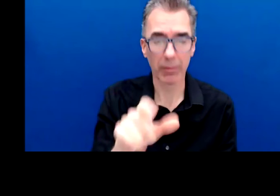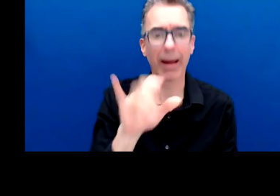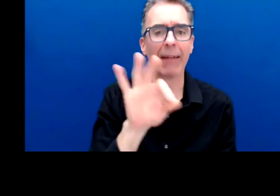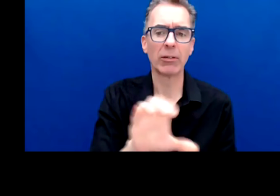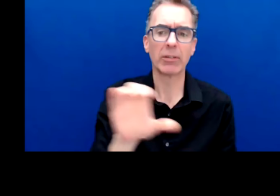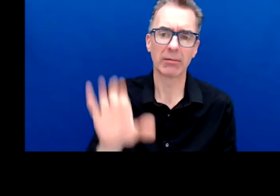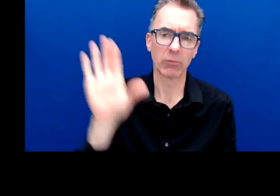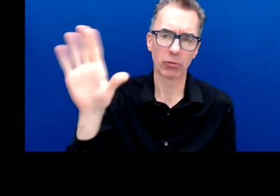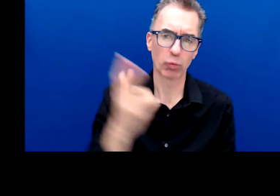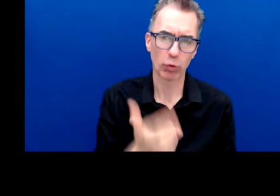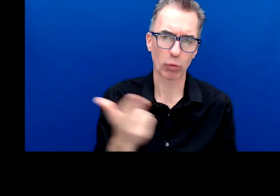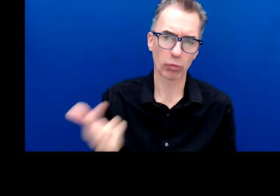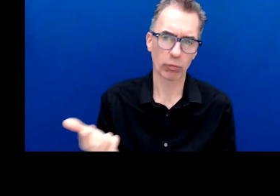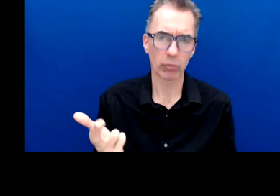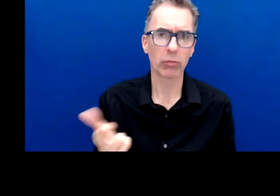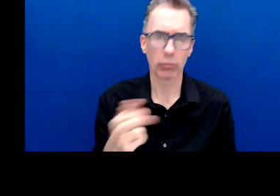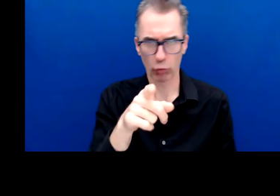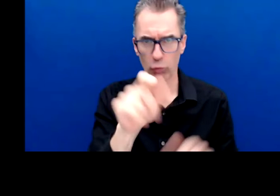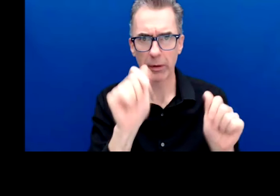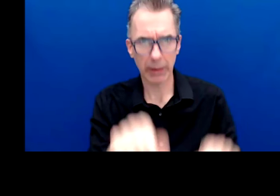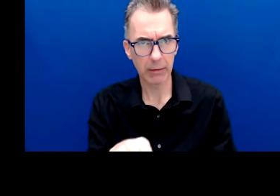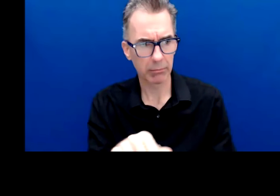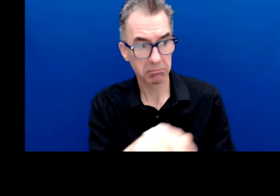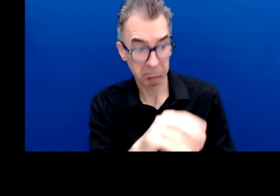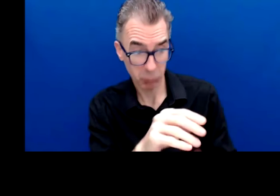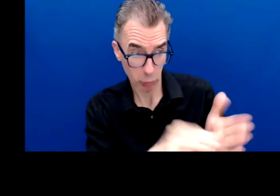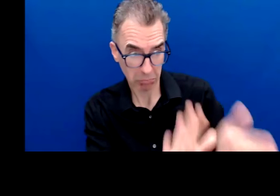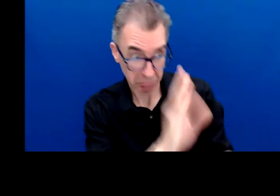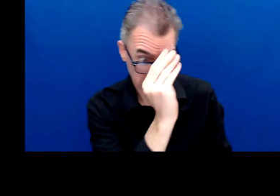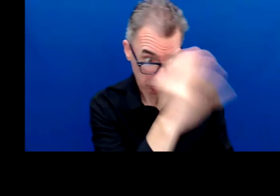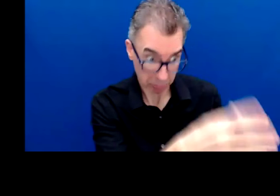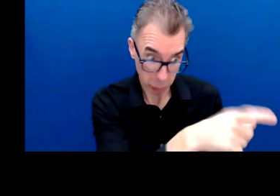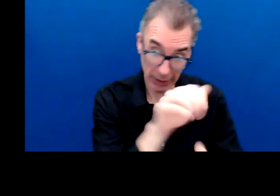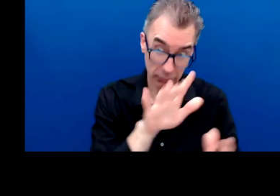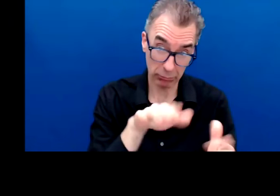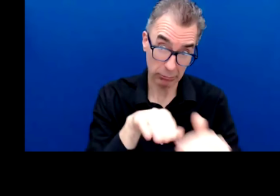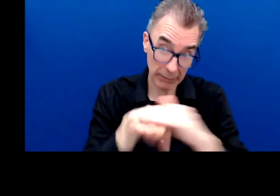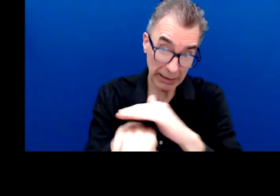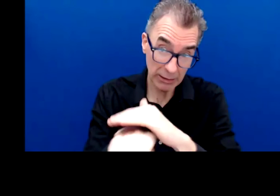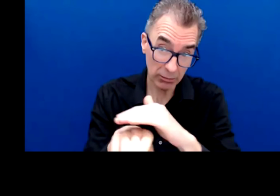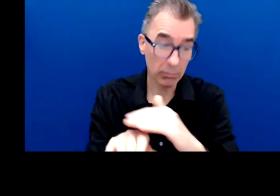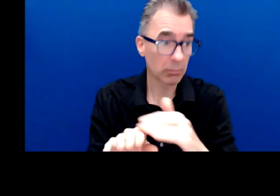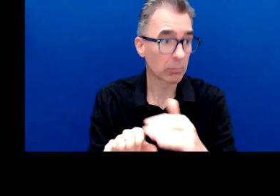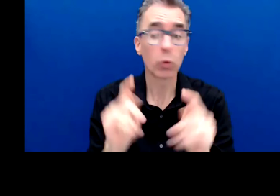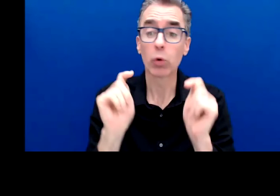that we can give the students access to. So students can get referrals to a tutorial service,